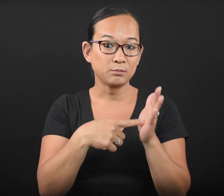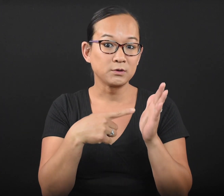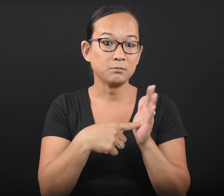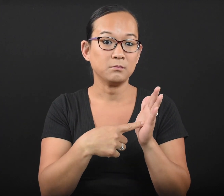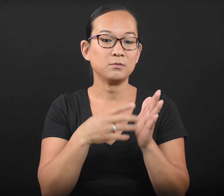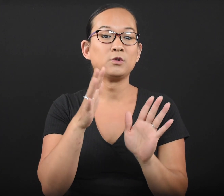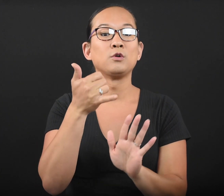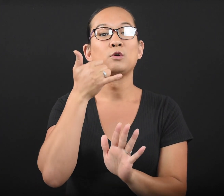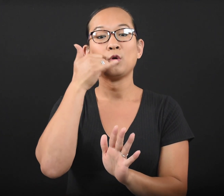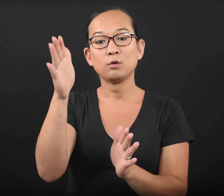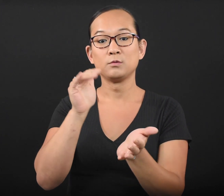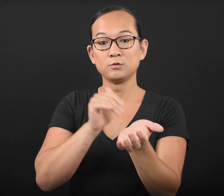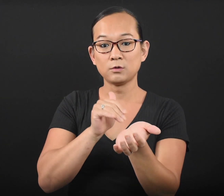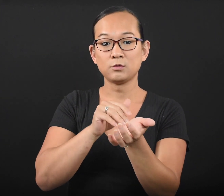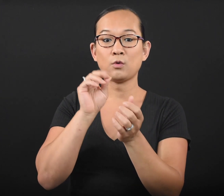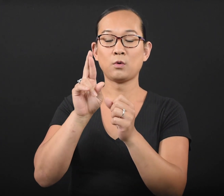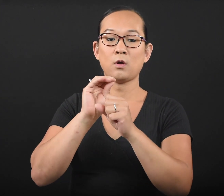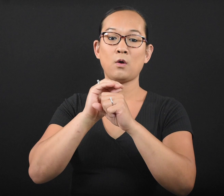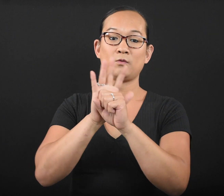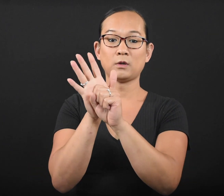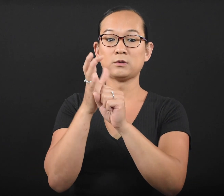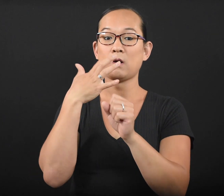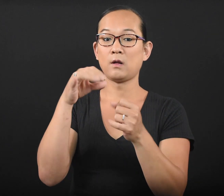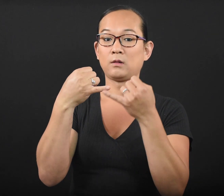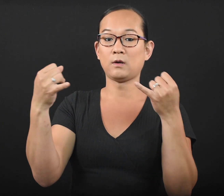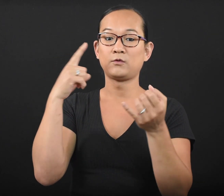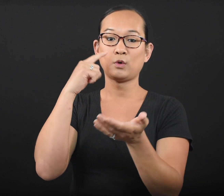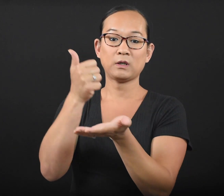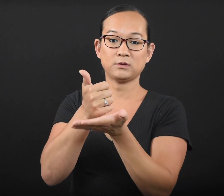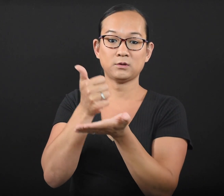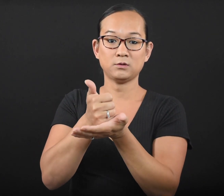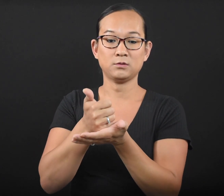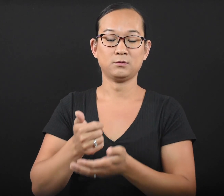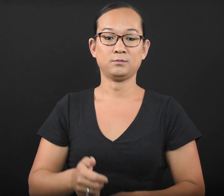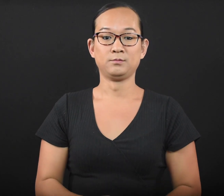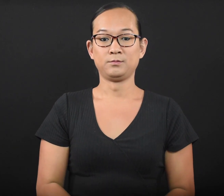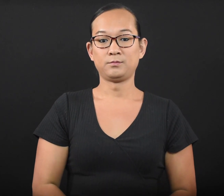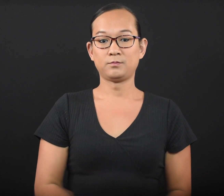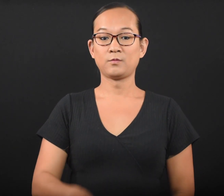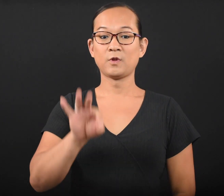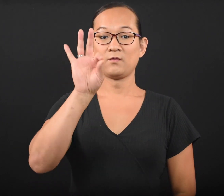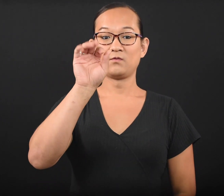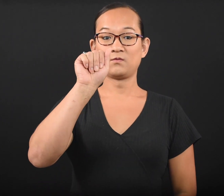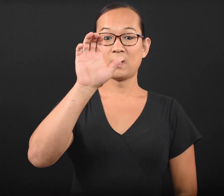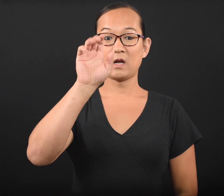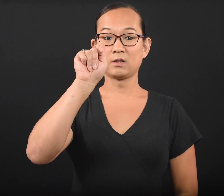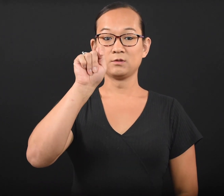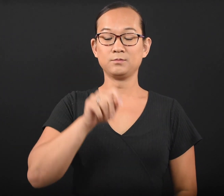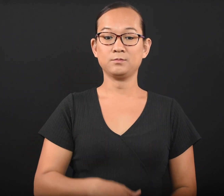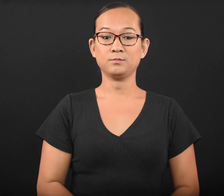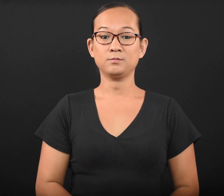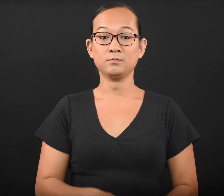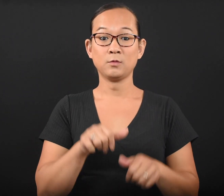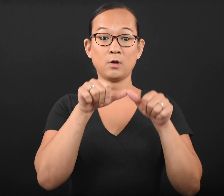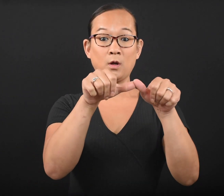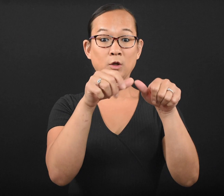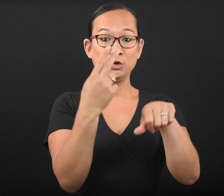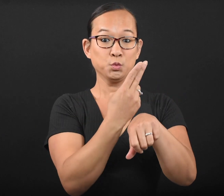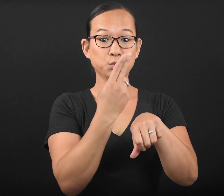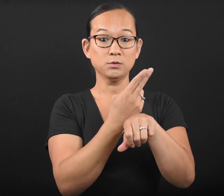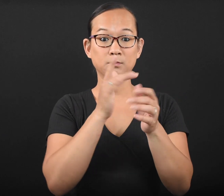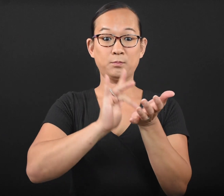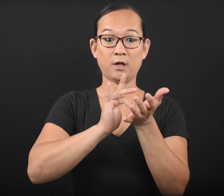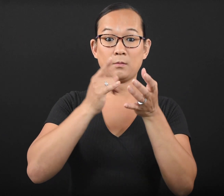care provider or COVID-19 hotline for assistance. FACT: The prolonged use of medical masks*